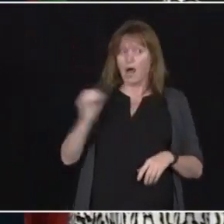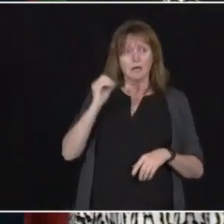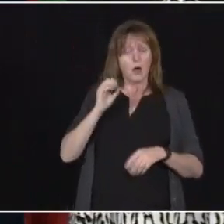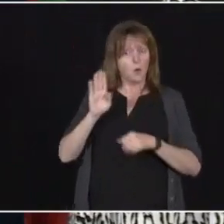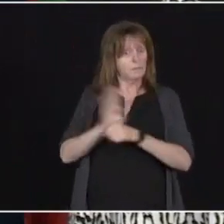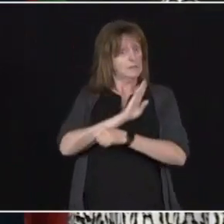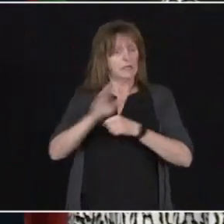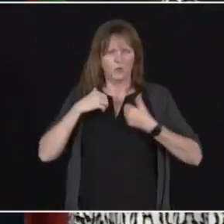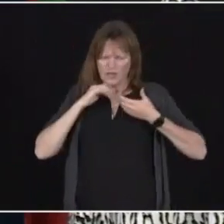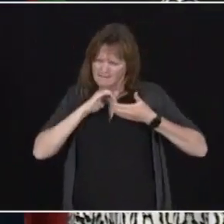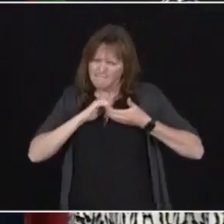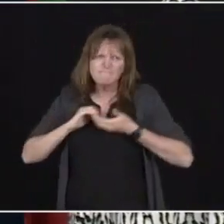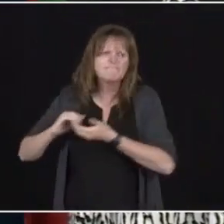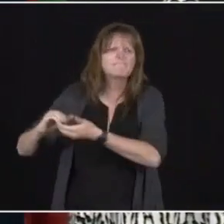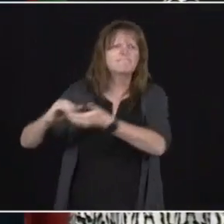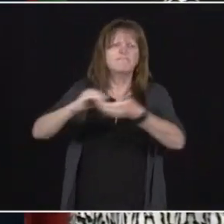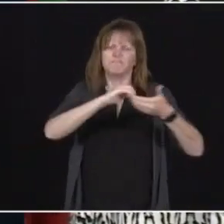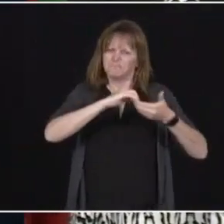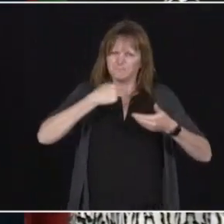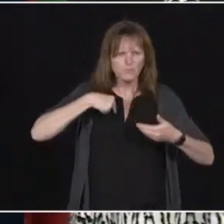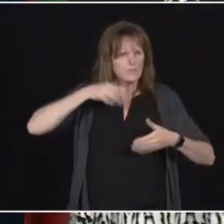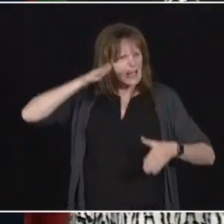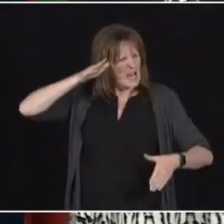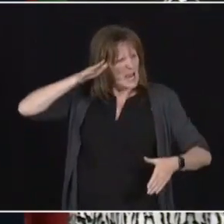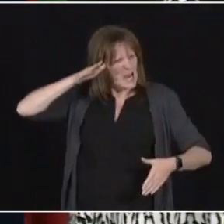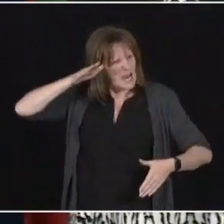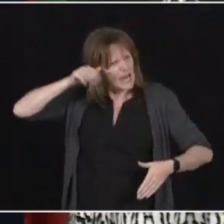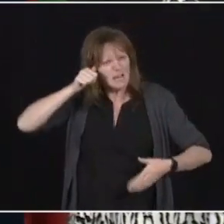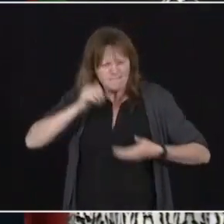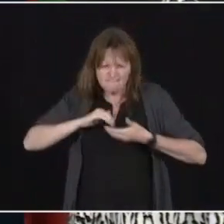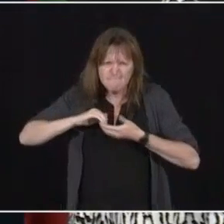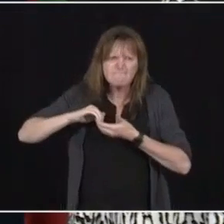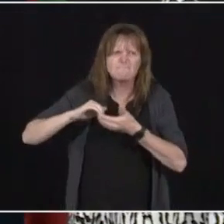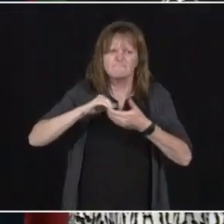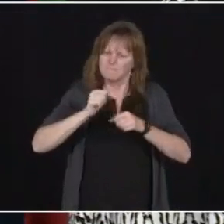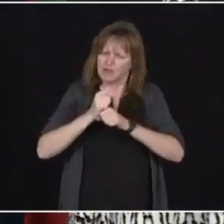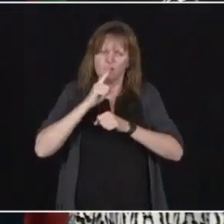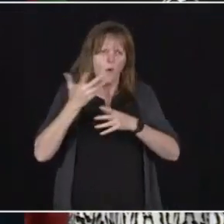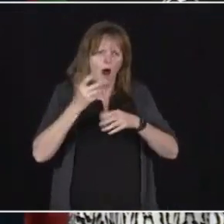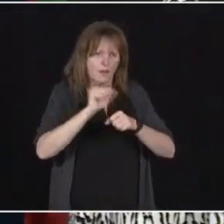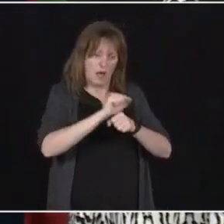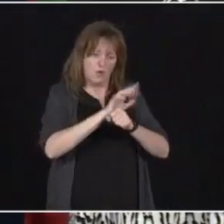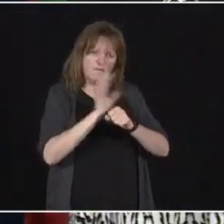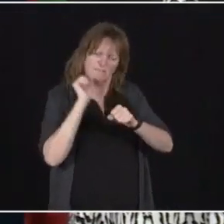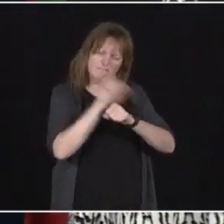the crisis. We applaud everyone in Ontario, as they